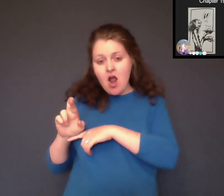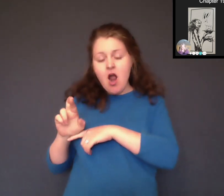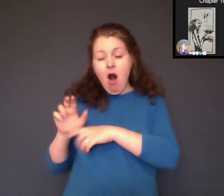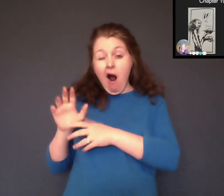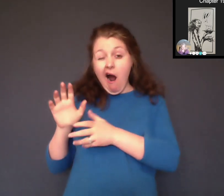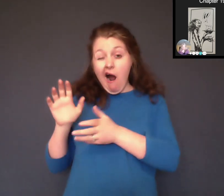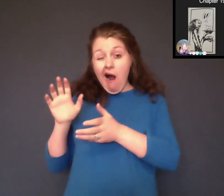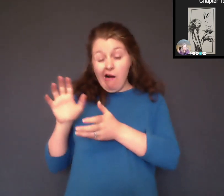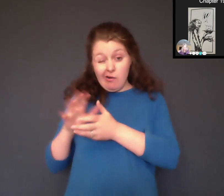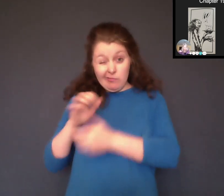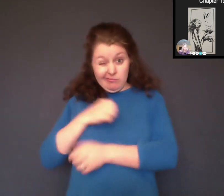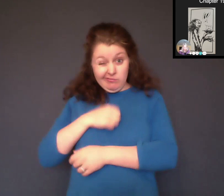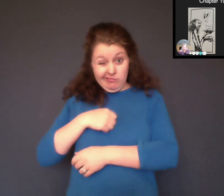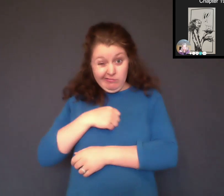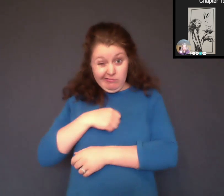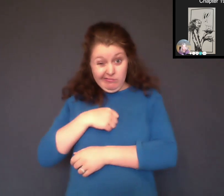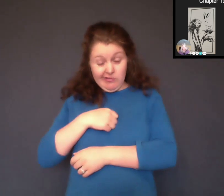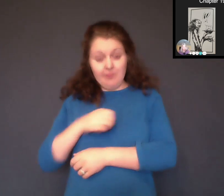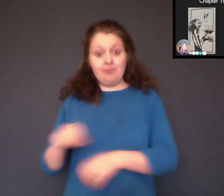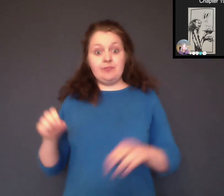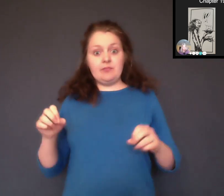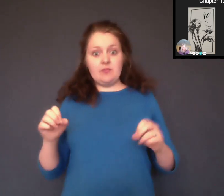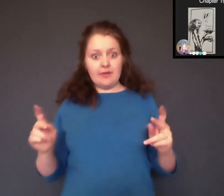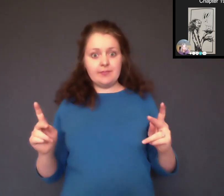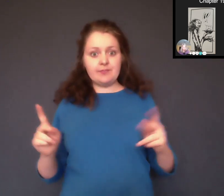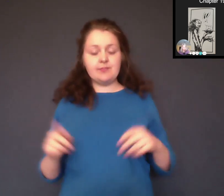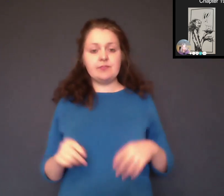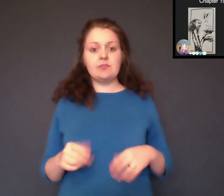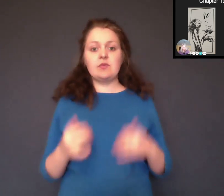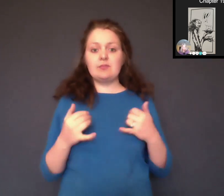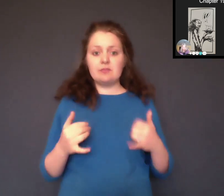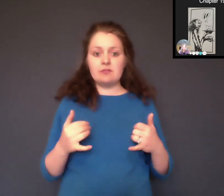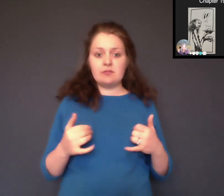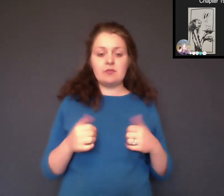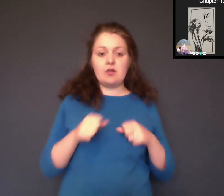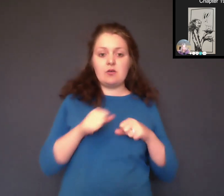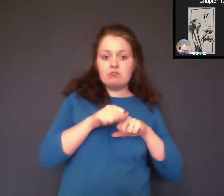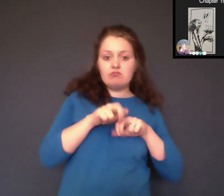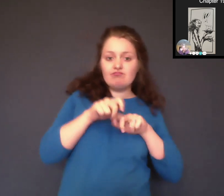i'm sorry okay so and they're coming up the stairs